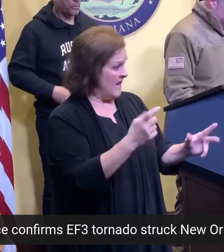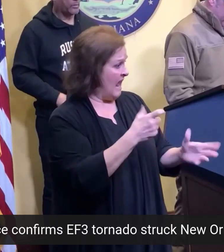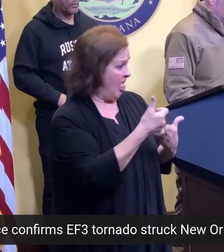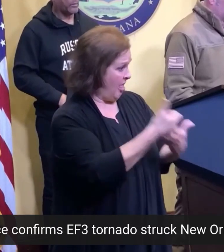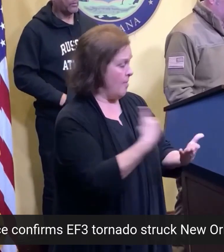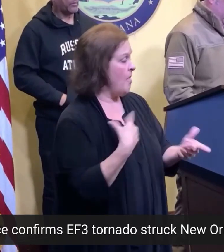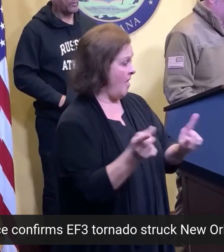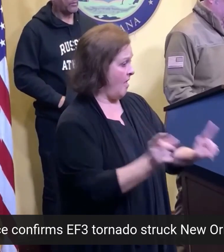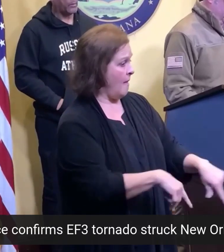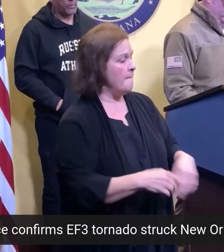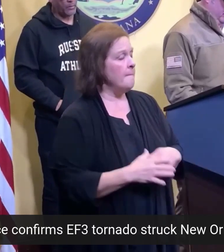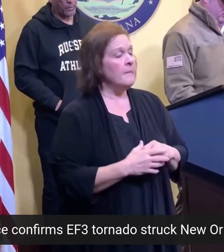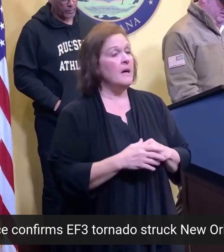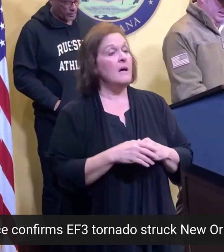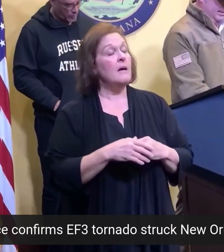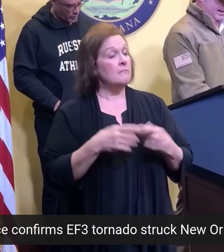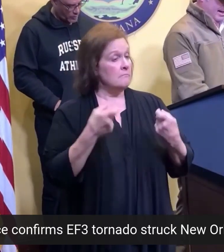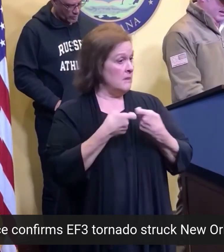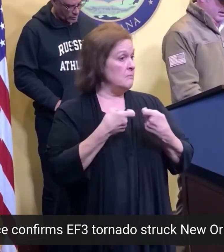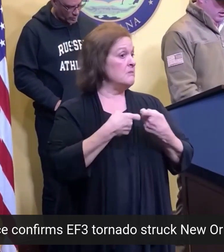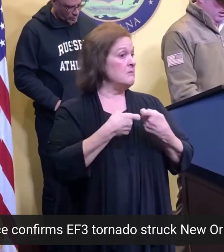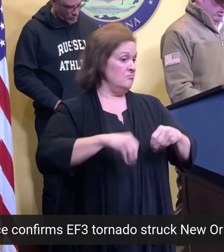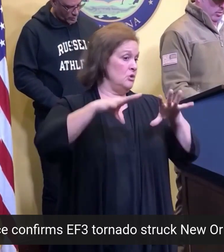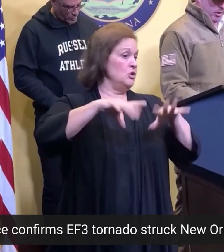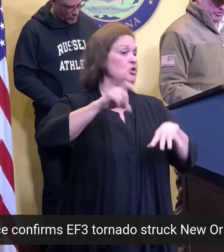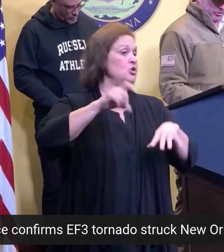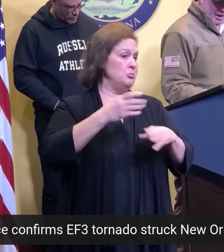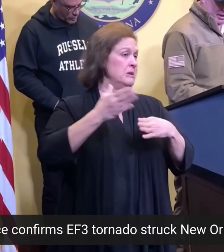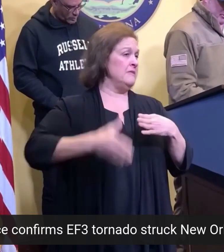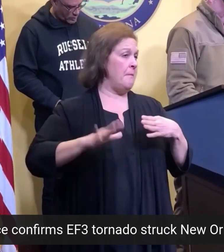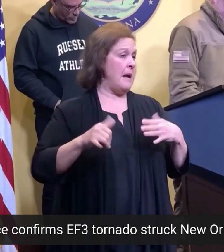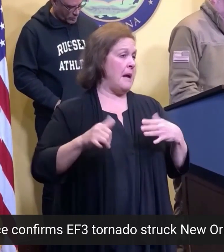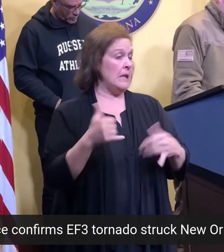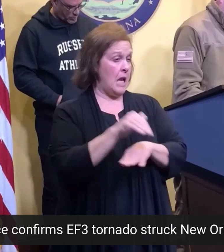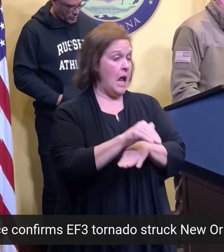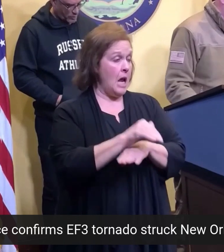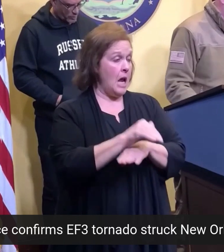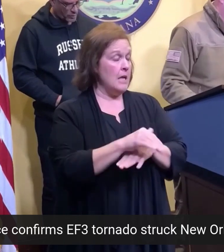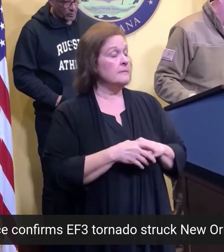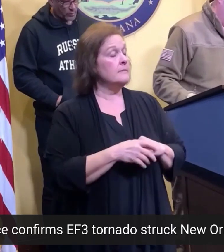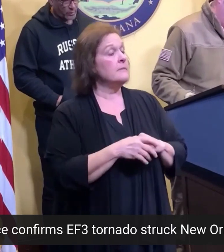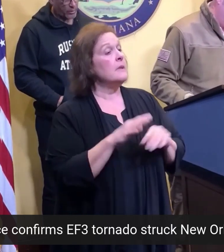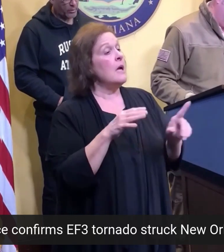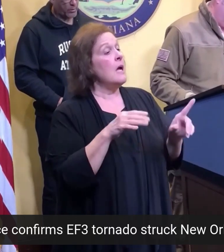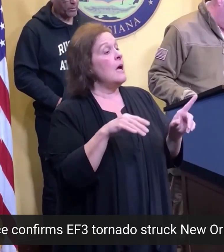power situation should be remedied tonight what i will say is that uh for anyone in same in orleans